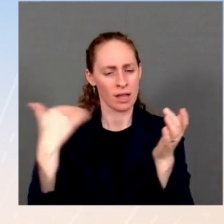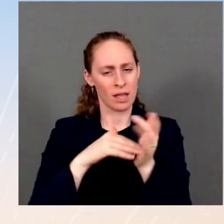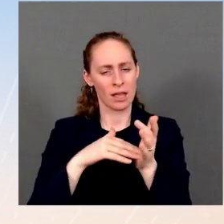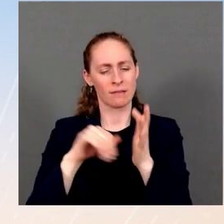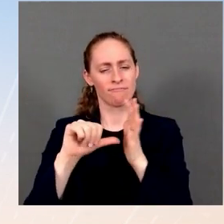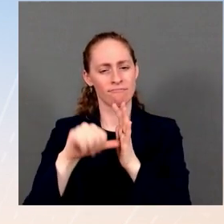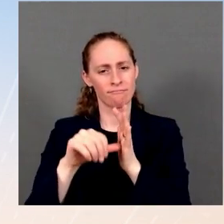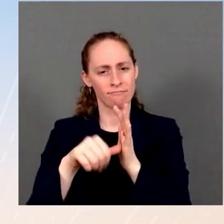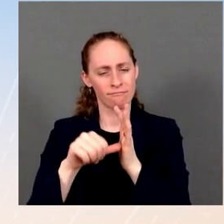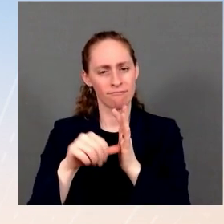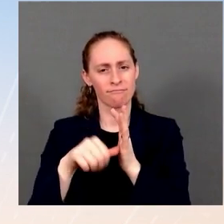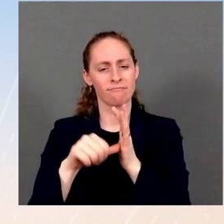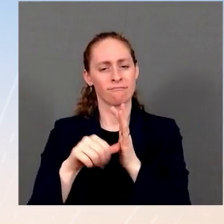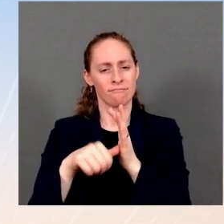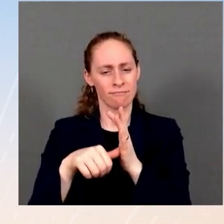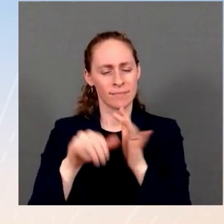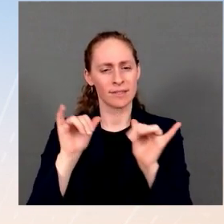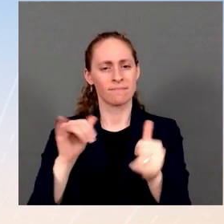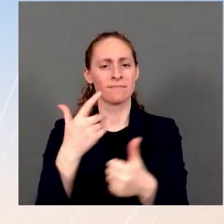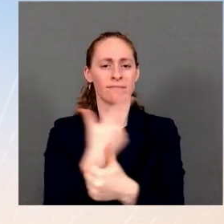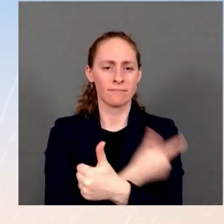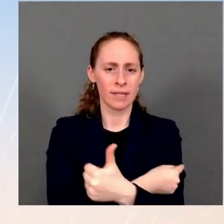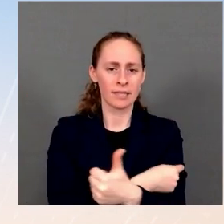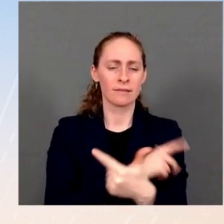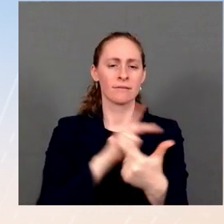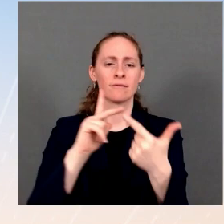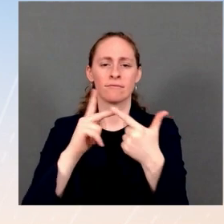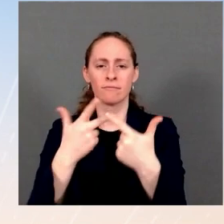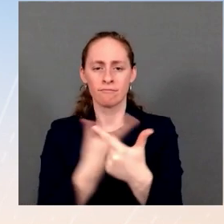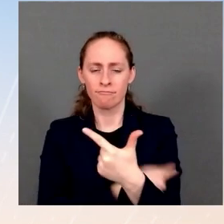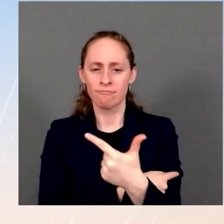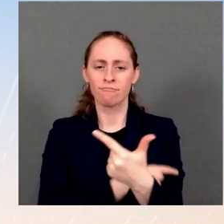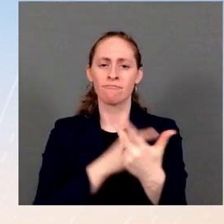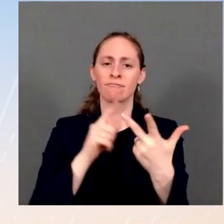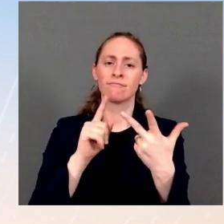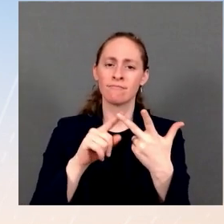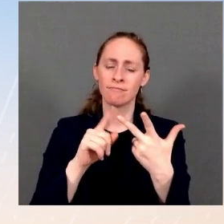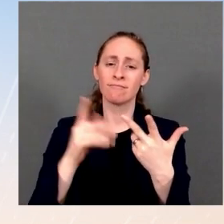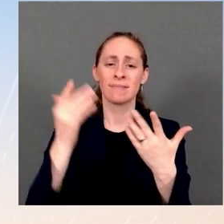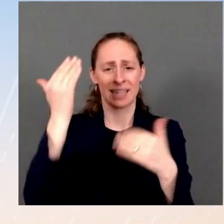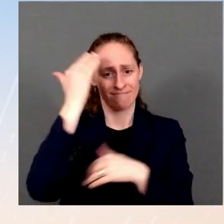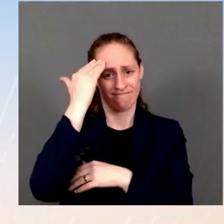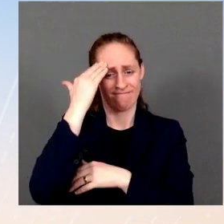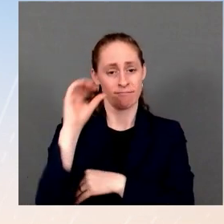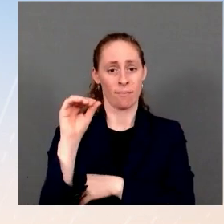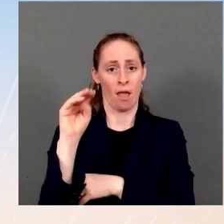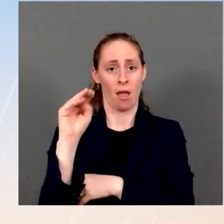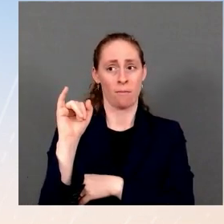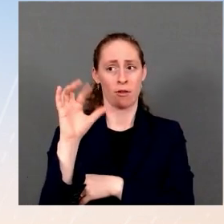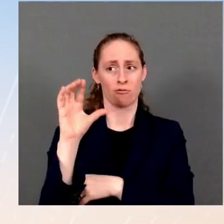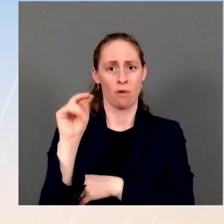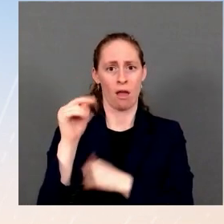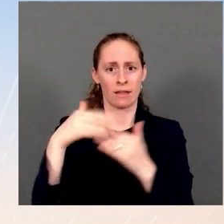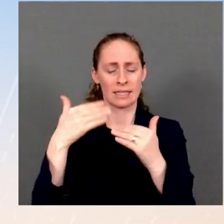the Omicron, and so we have to do everything that we can to get people vaccinated quickly and get boosted --